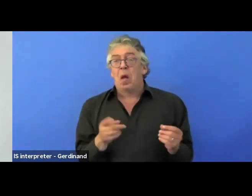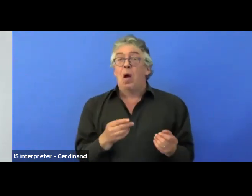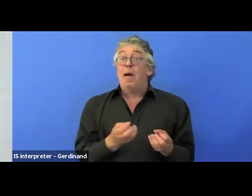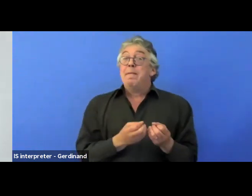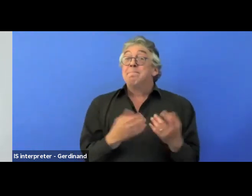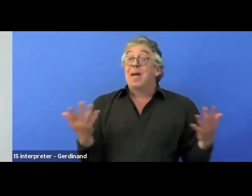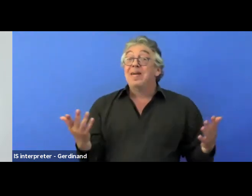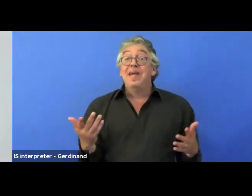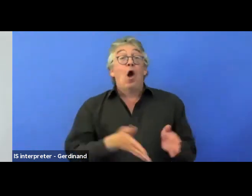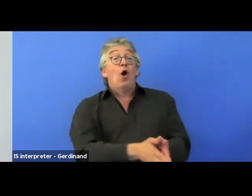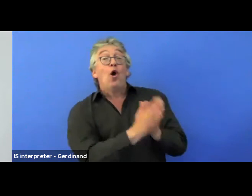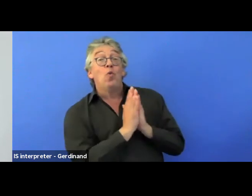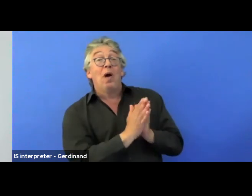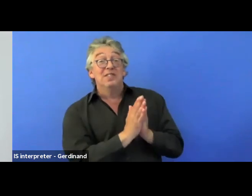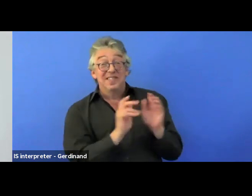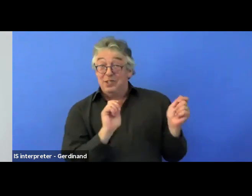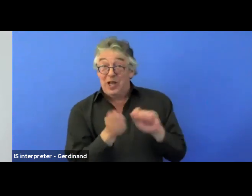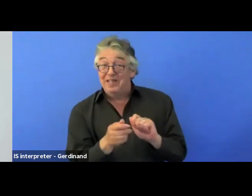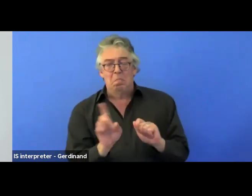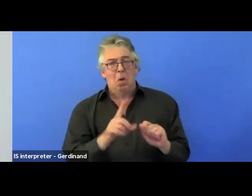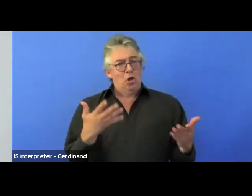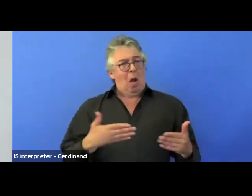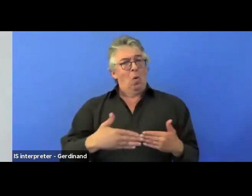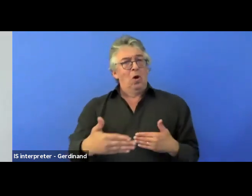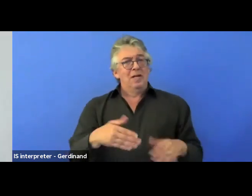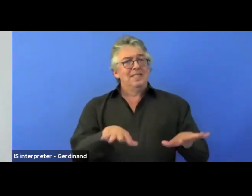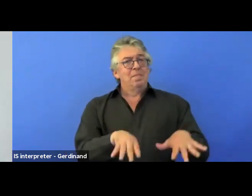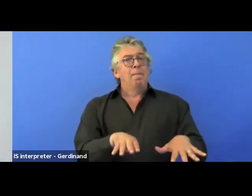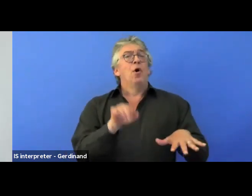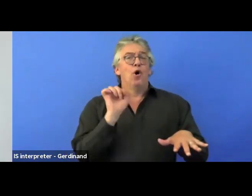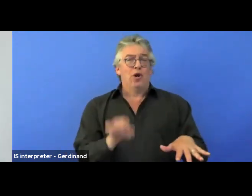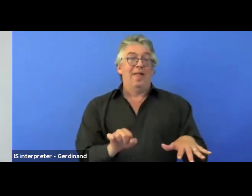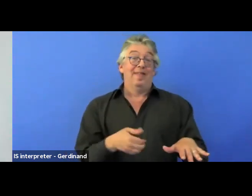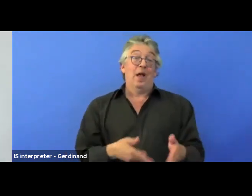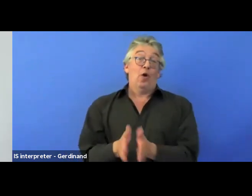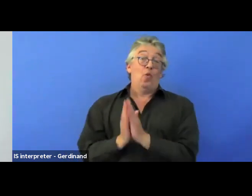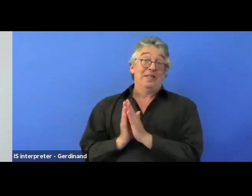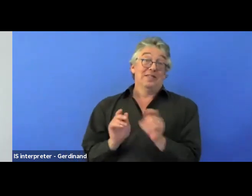but we are fairly happy with it. Something I forgot to mention is that what we have seen